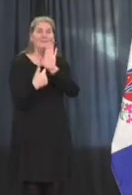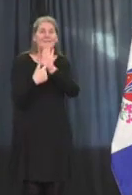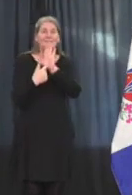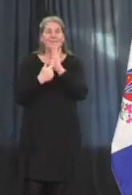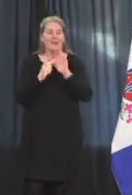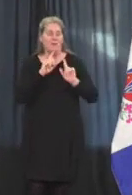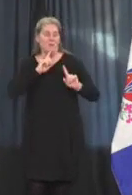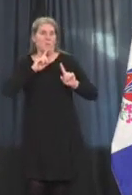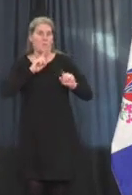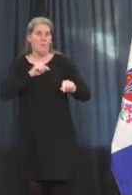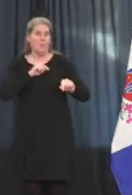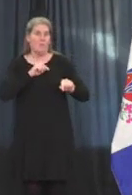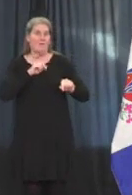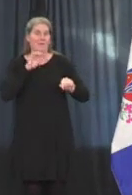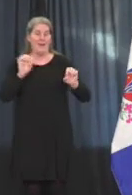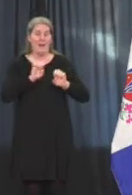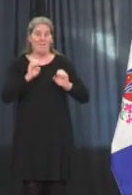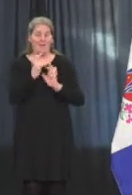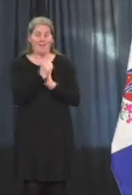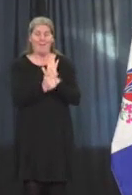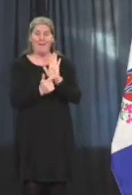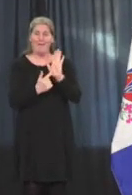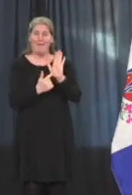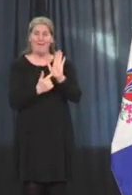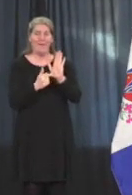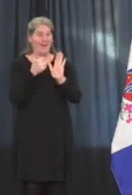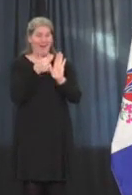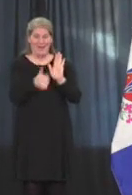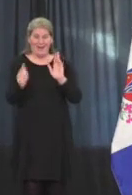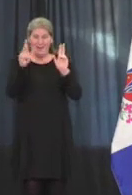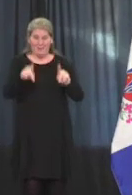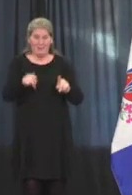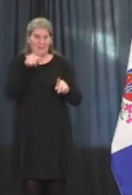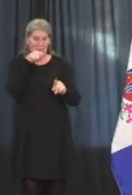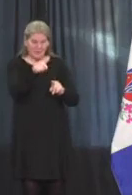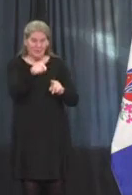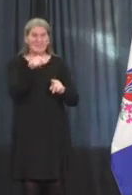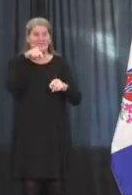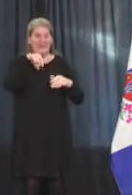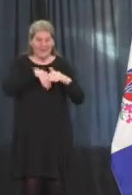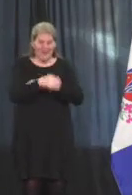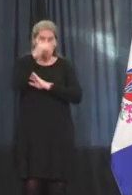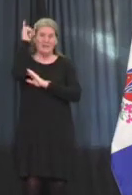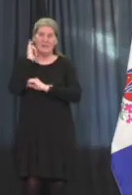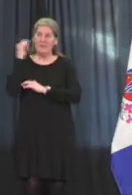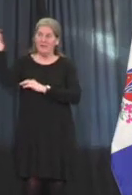CIVIL EMERGENCY MEASURES ACT, ANY PERSON ENTERING INTO THE YUKON WILL BE STOPPED BY AN